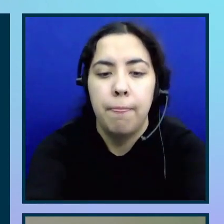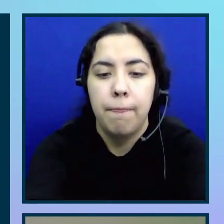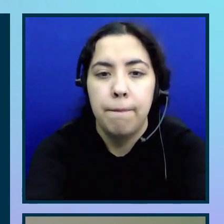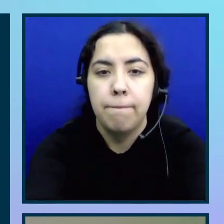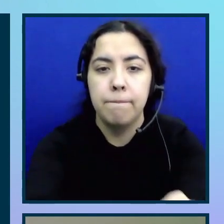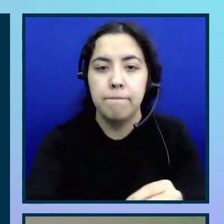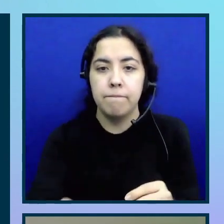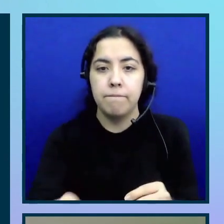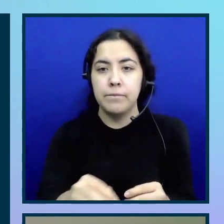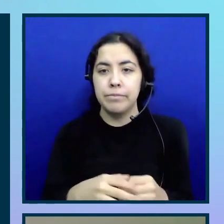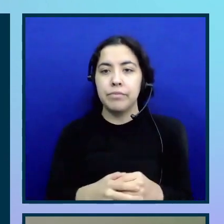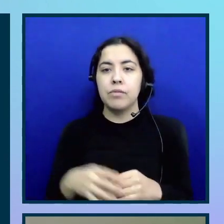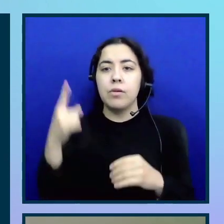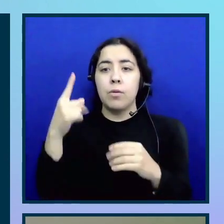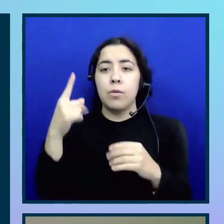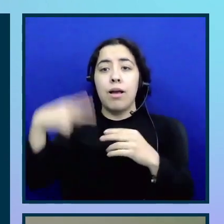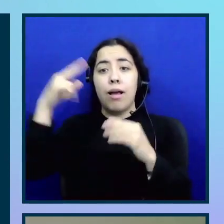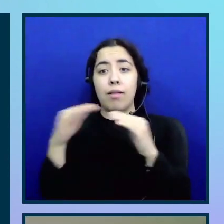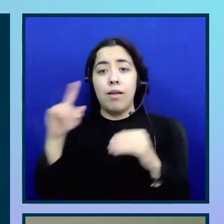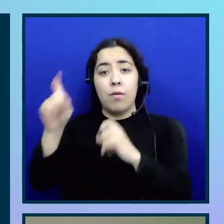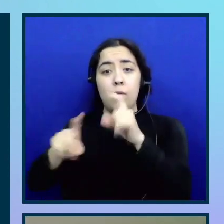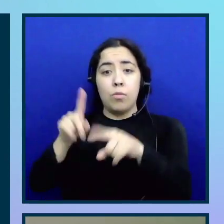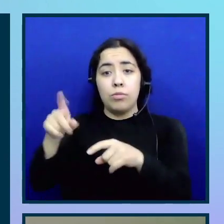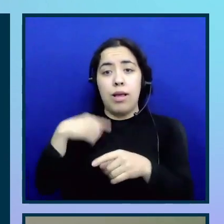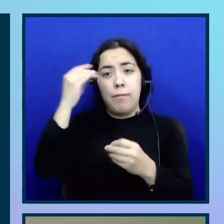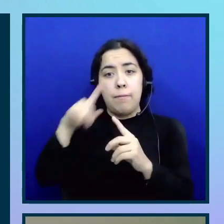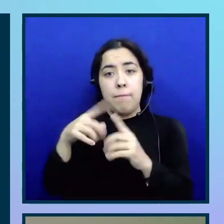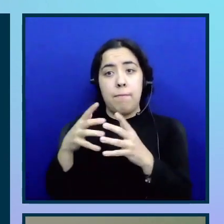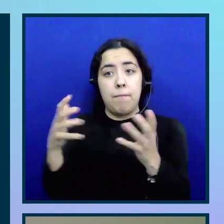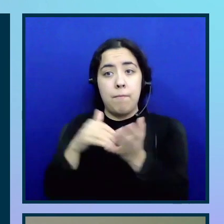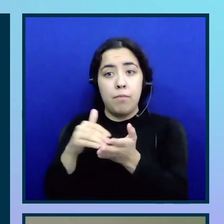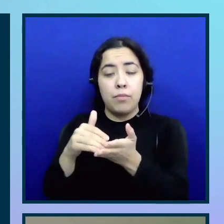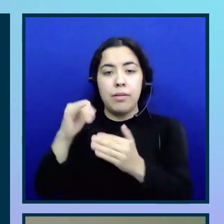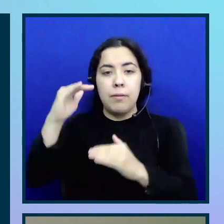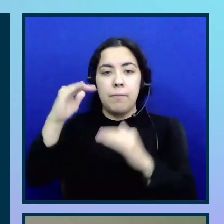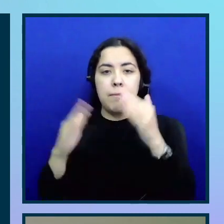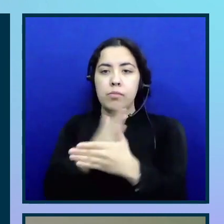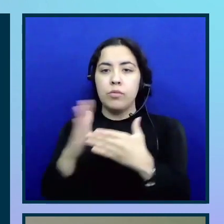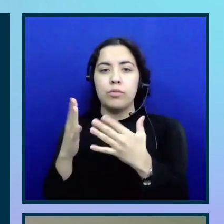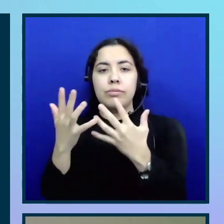that I find myself asking a lot and thinking about a lot is the balance between efficiency and discoverability.